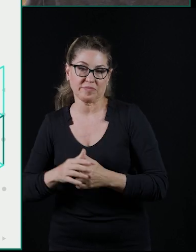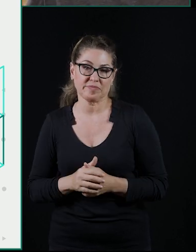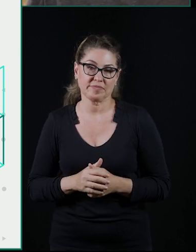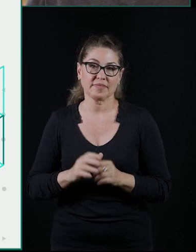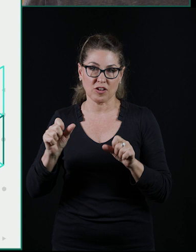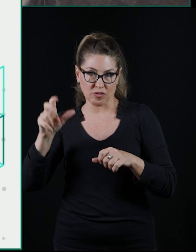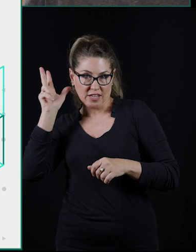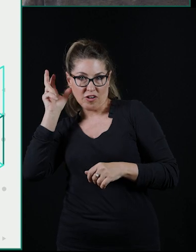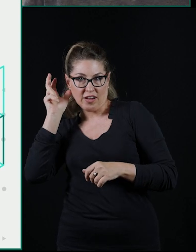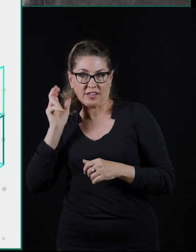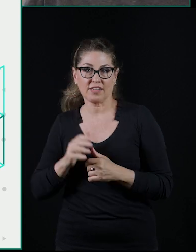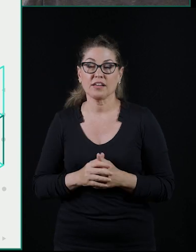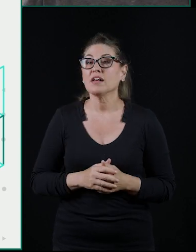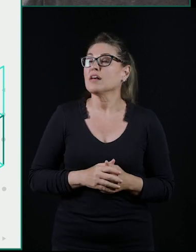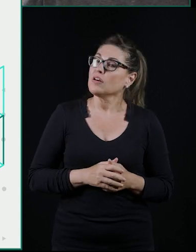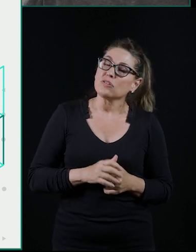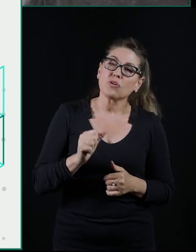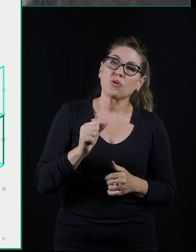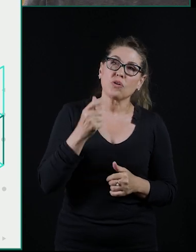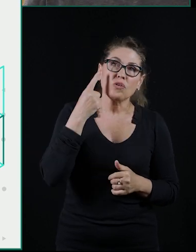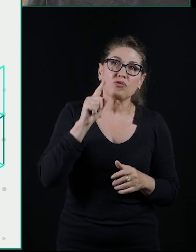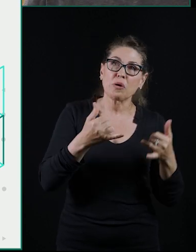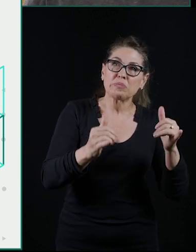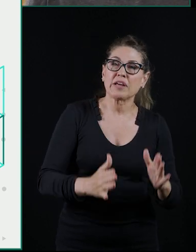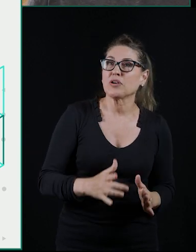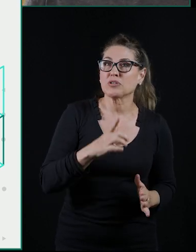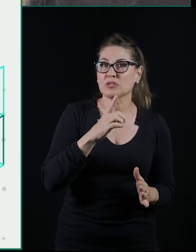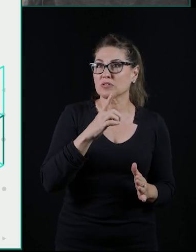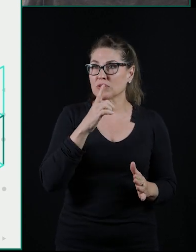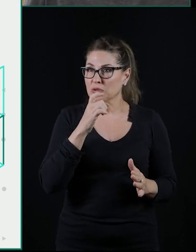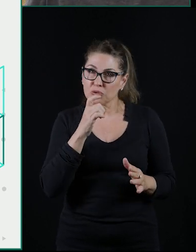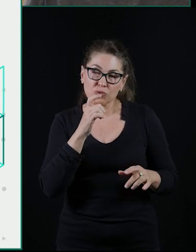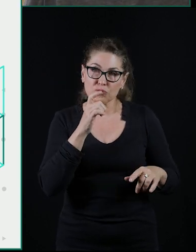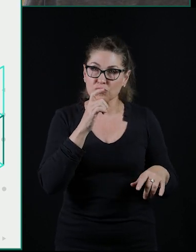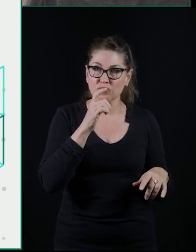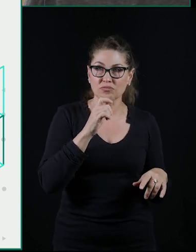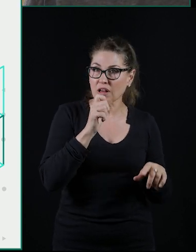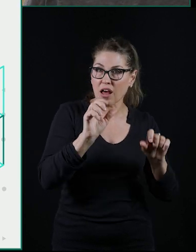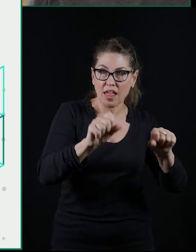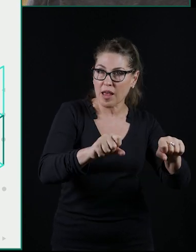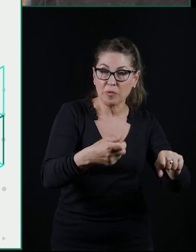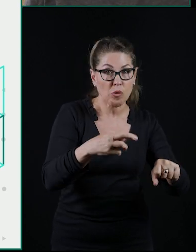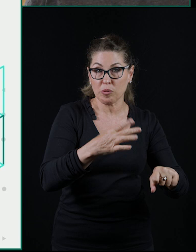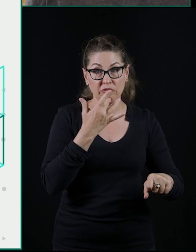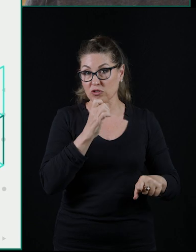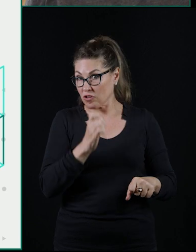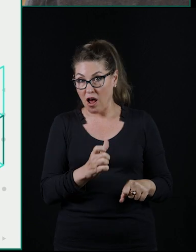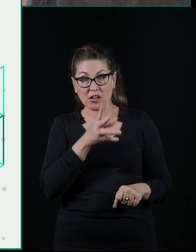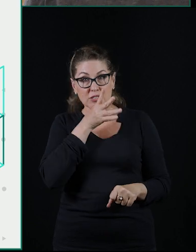So this gives voice to those who are otherwise unable or prefer not to speak.